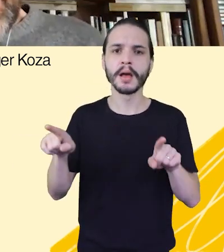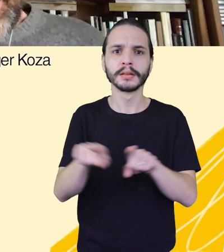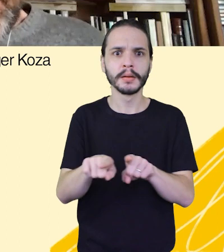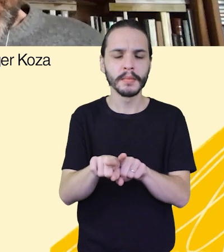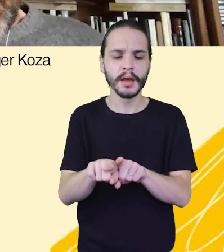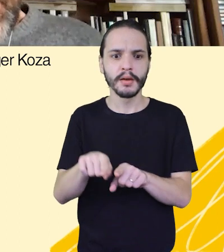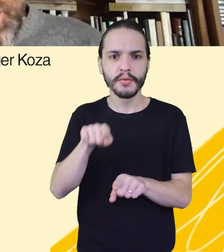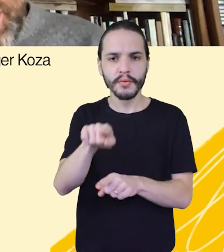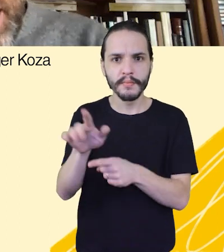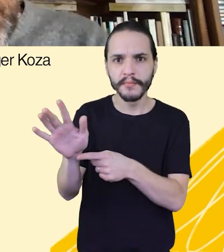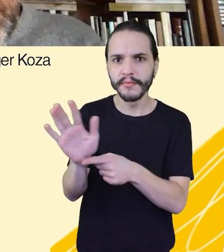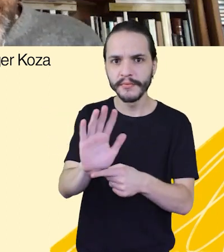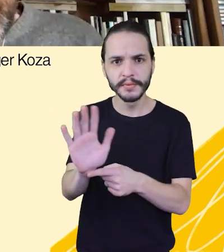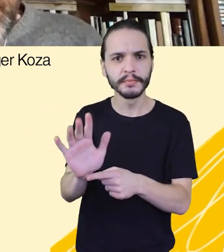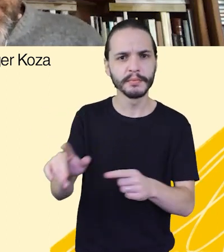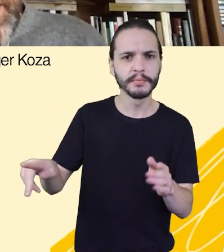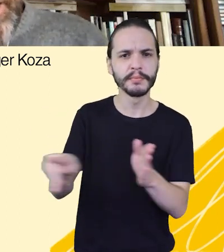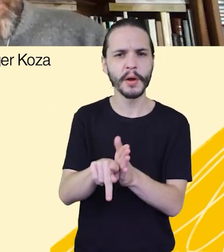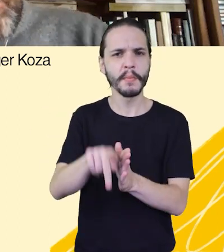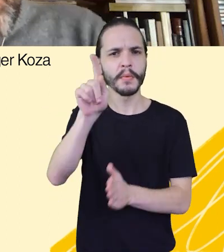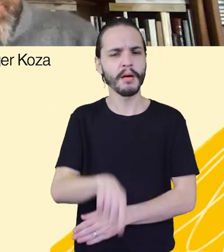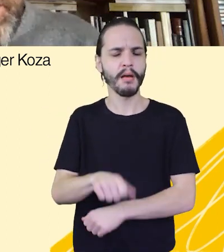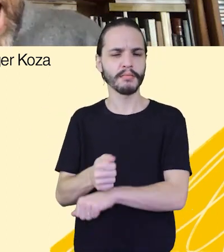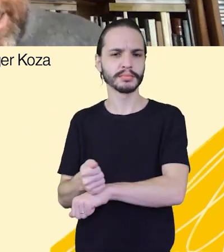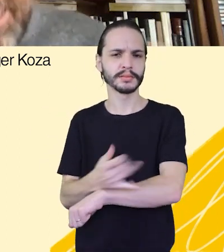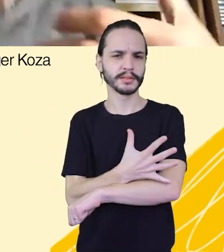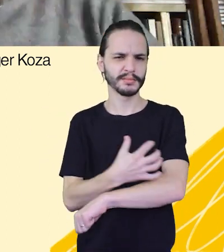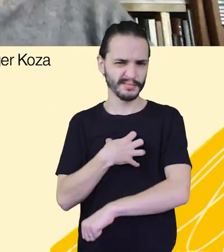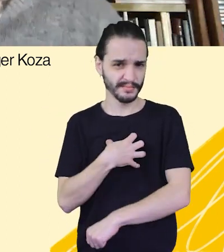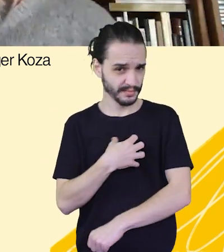That each character adds something else.